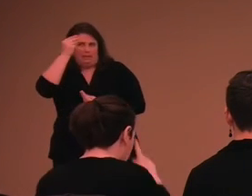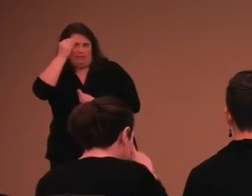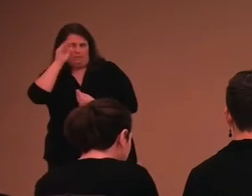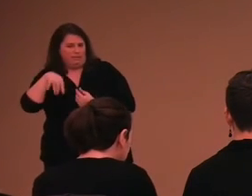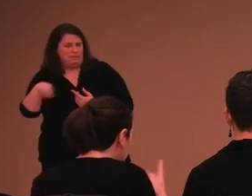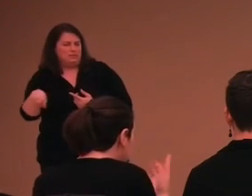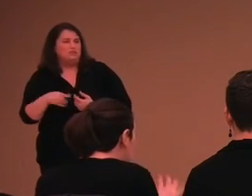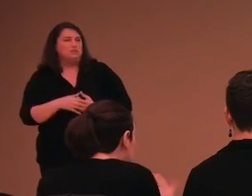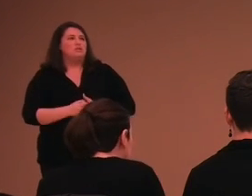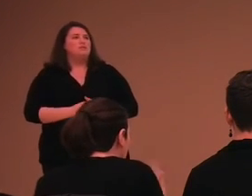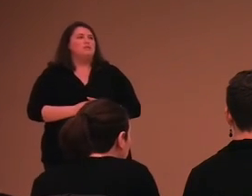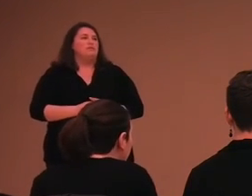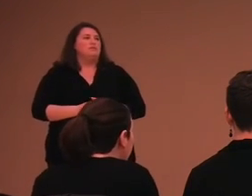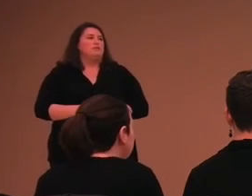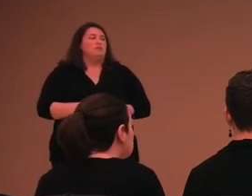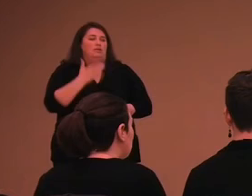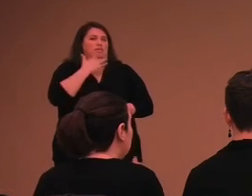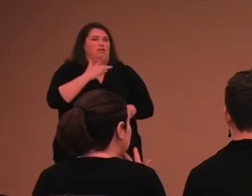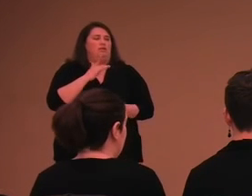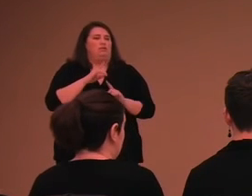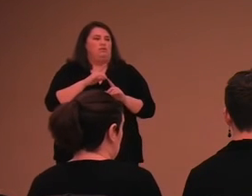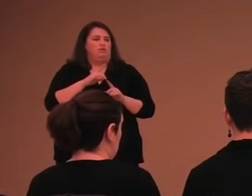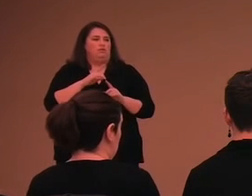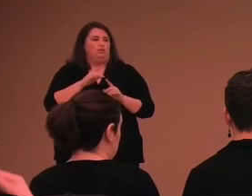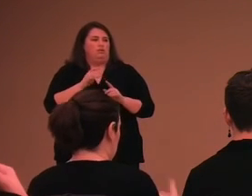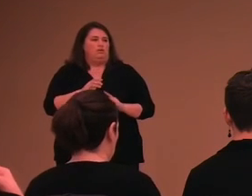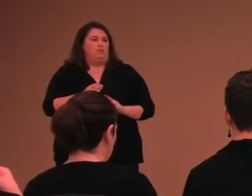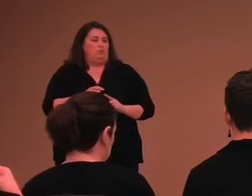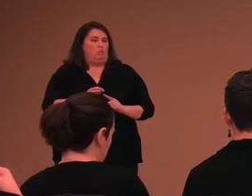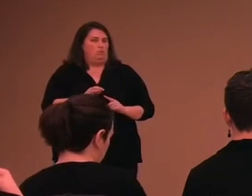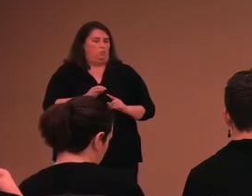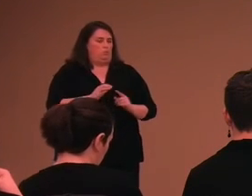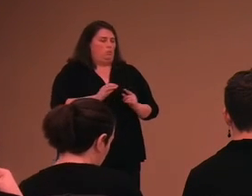There luckily with the exception of a wheelchair hasn't been any disasters